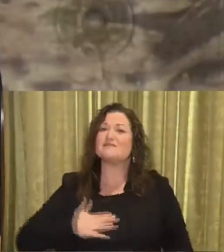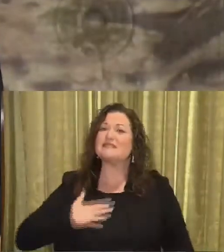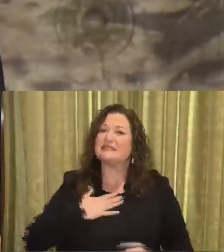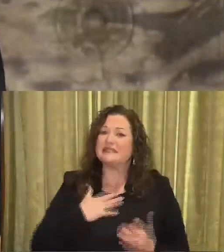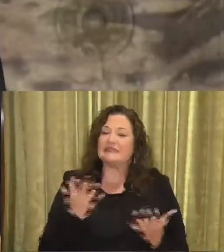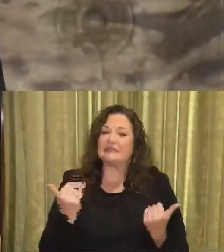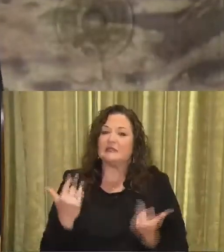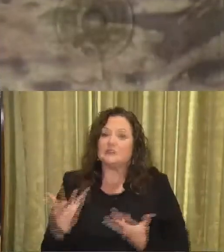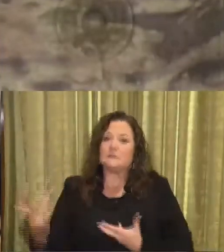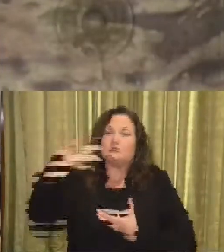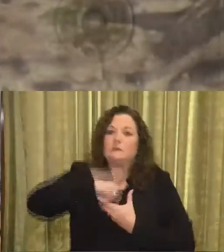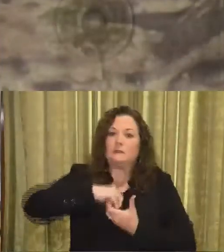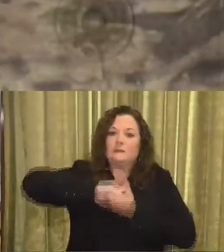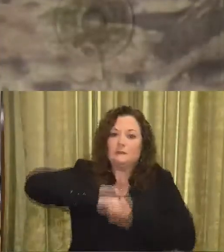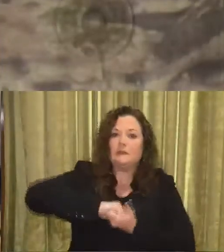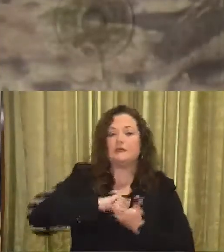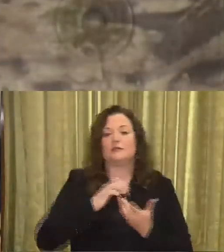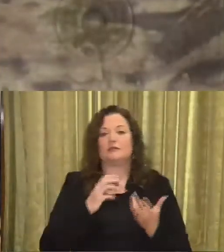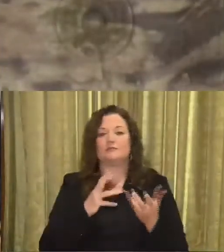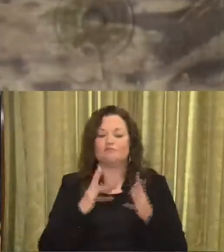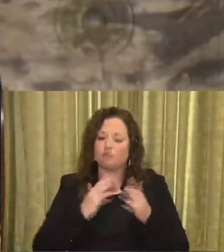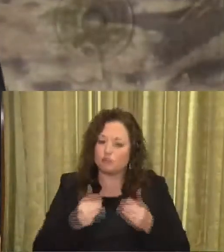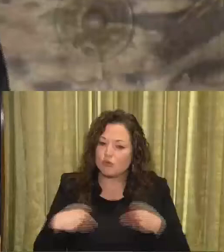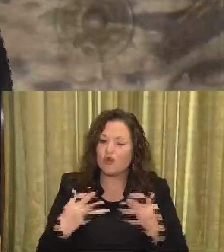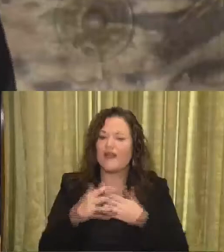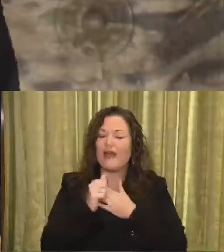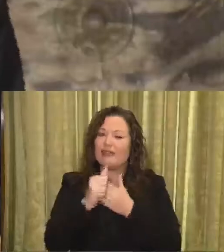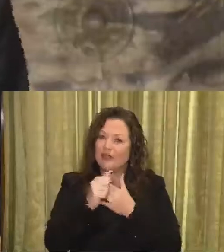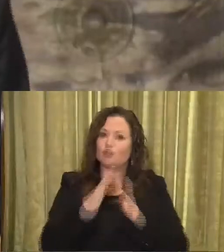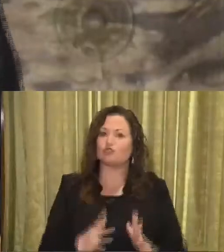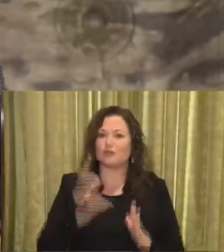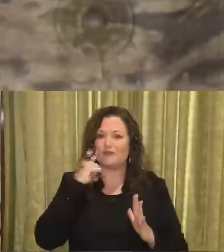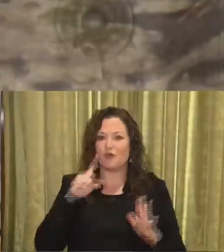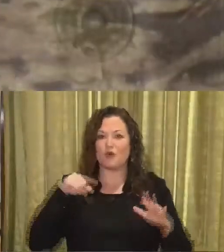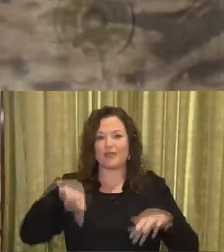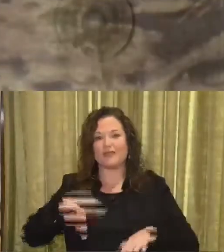provide the leadership that we need from you to get this job done. Thank you, governor.